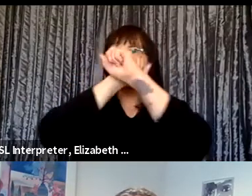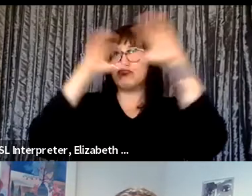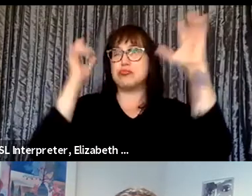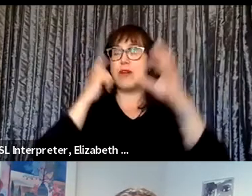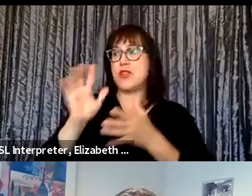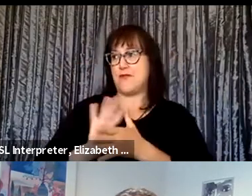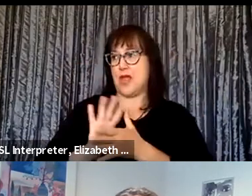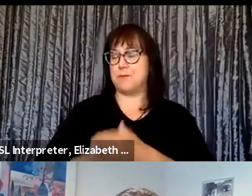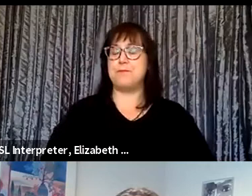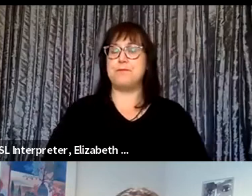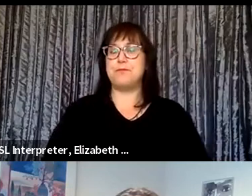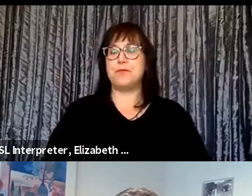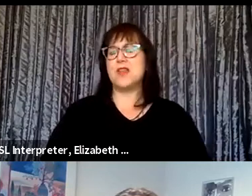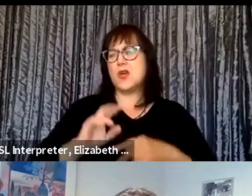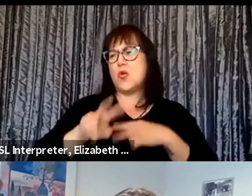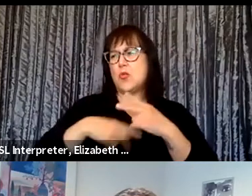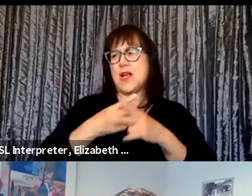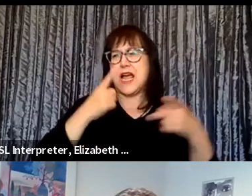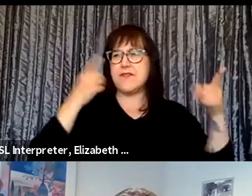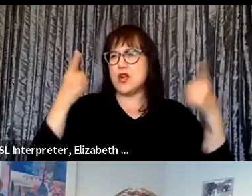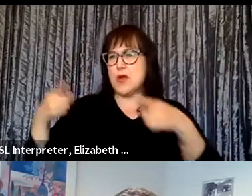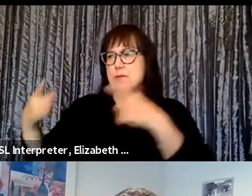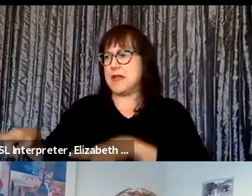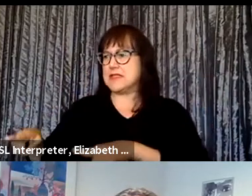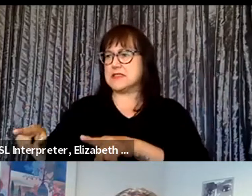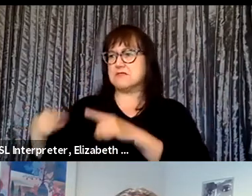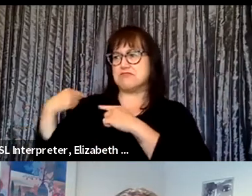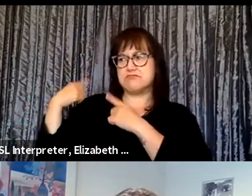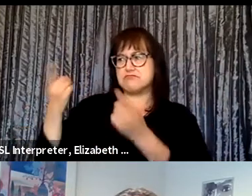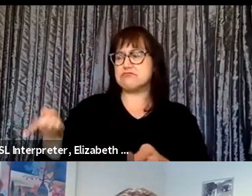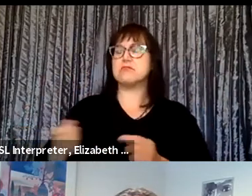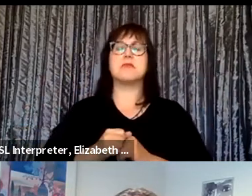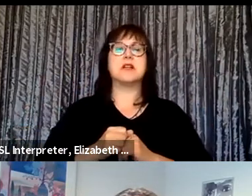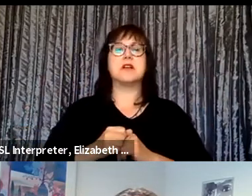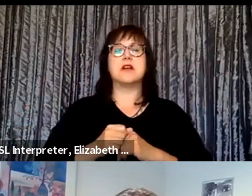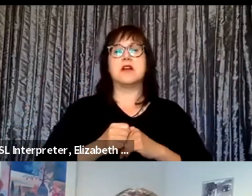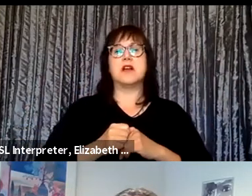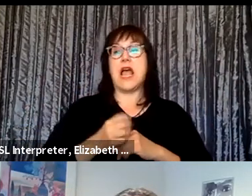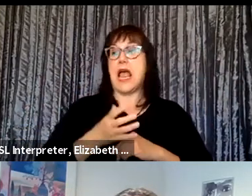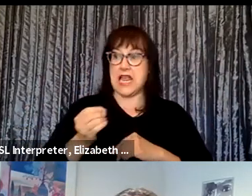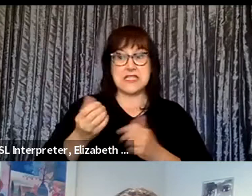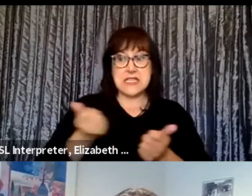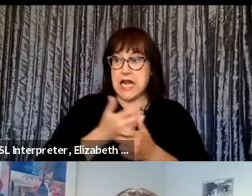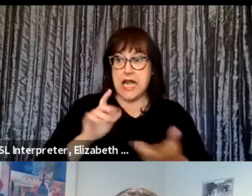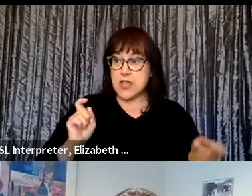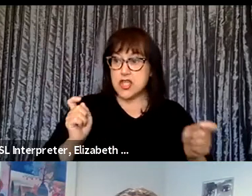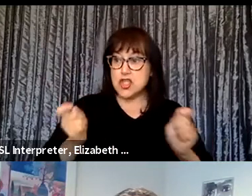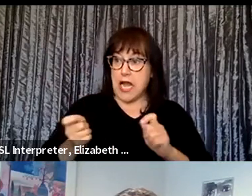What, what kind of agreements did you make from the beginning and how, did that change as time went on?